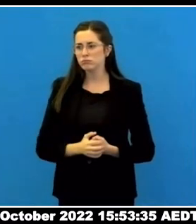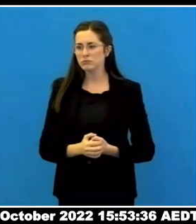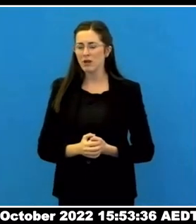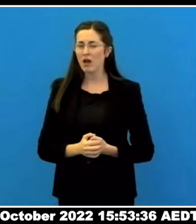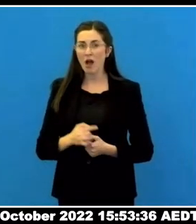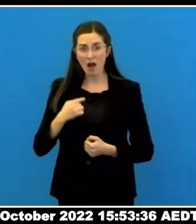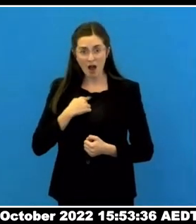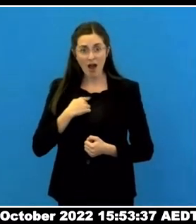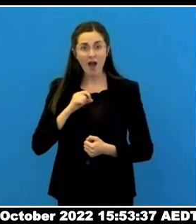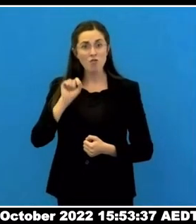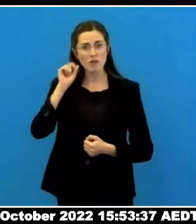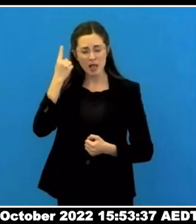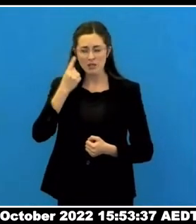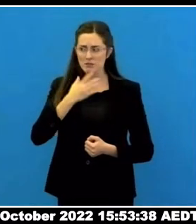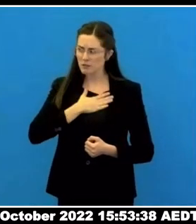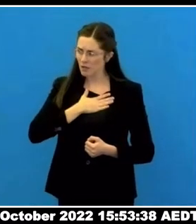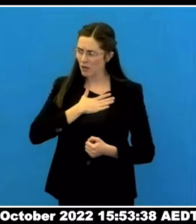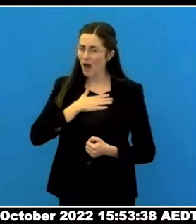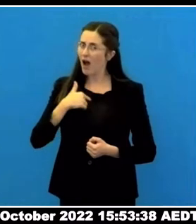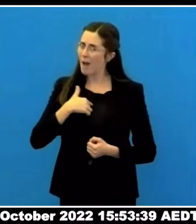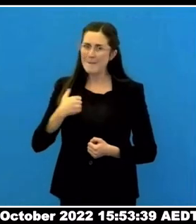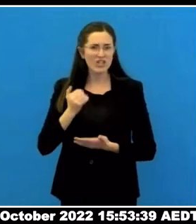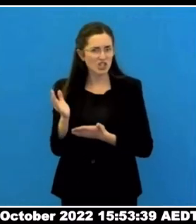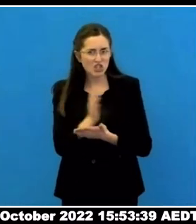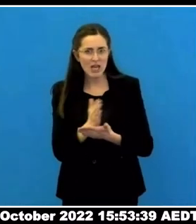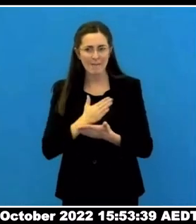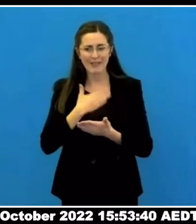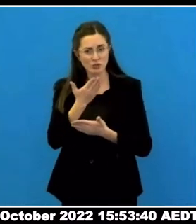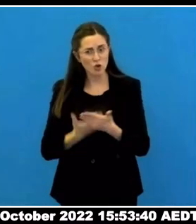Even though I feel shame, even though I feel shy.